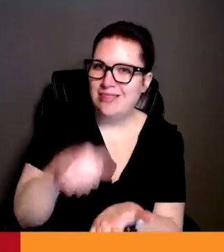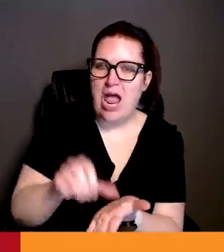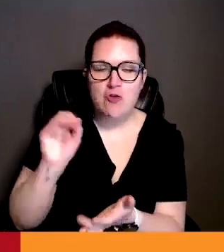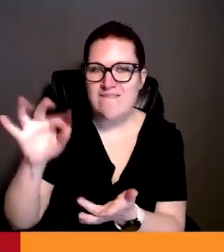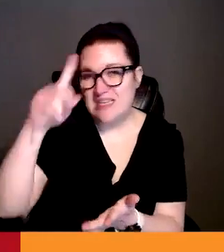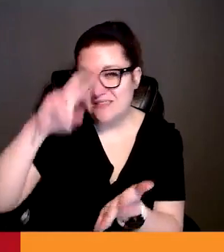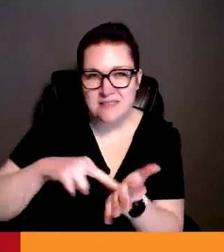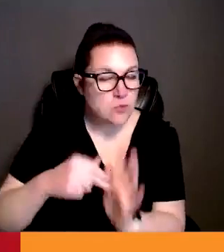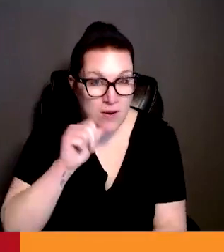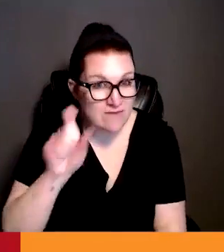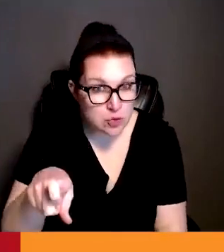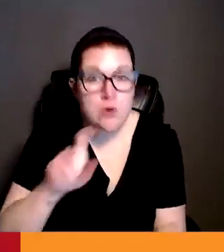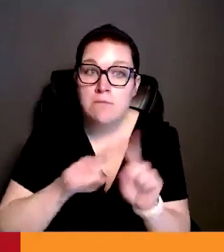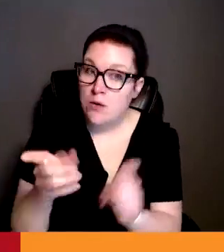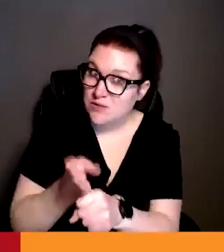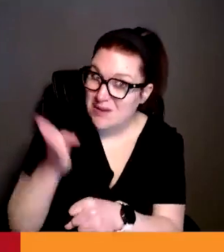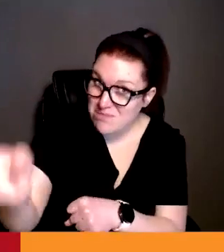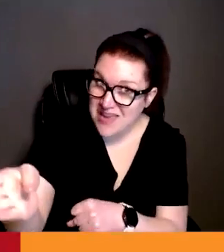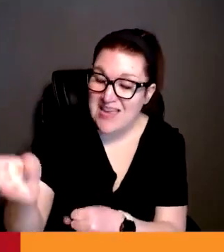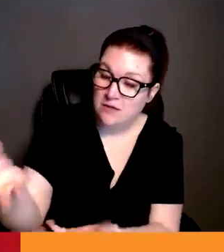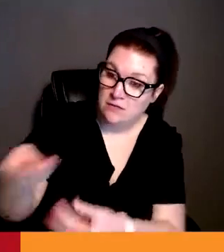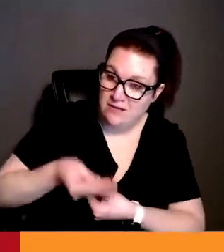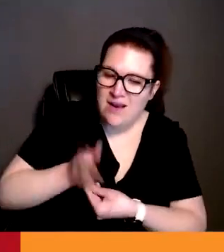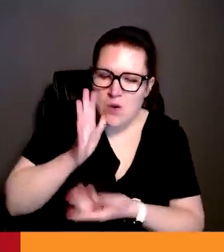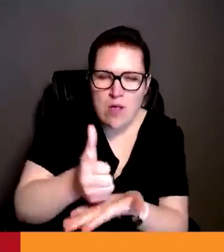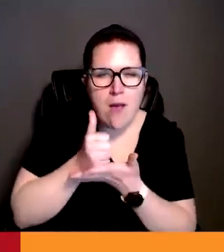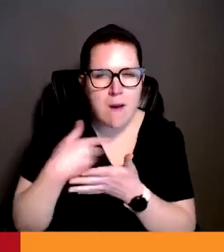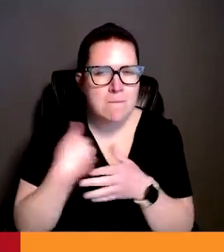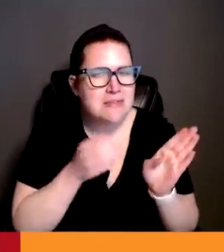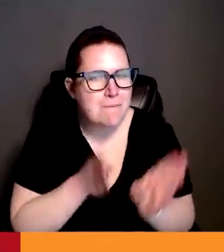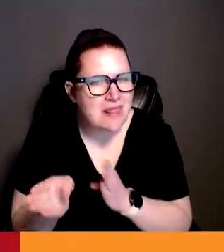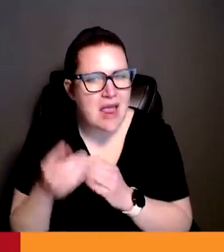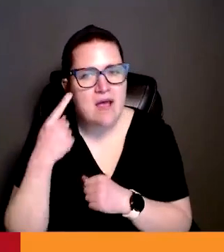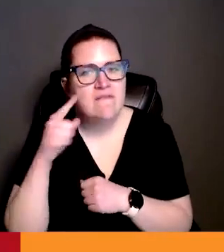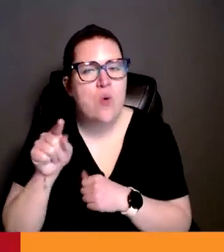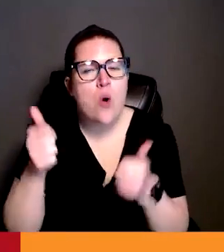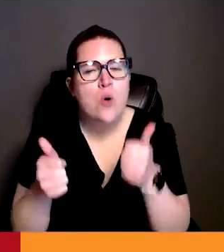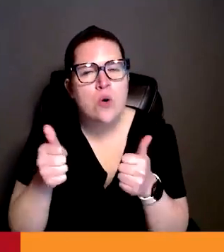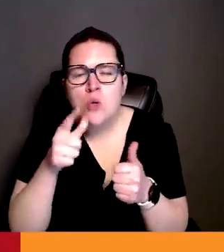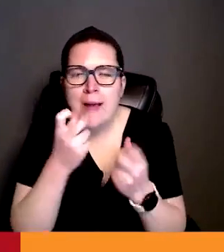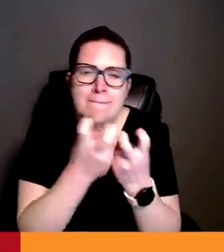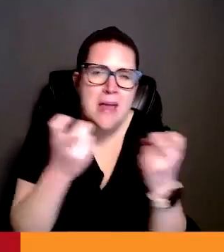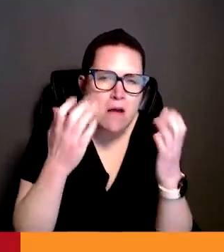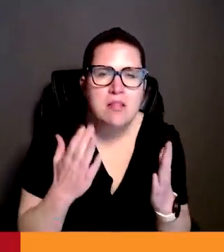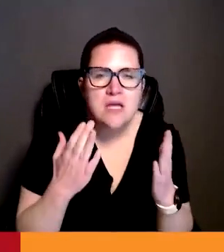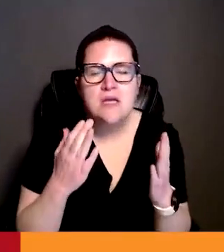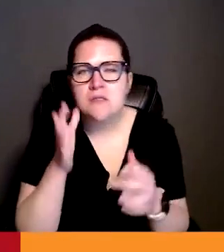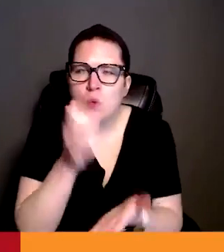But doing so does help us plan for the peer review or the panels that we will be conducting